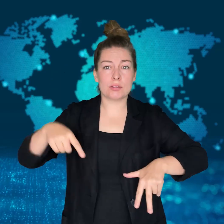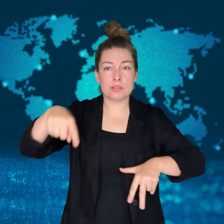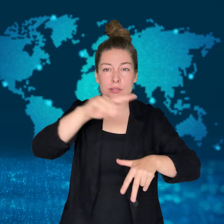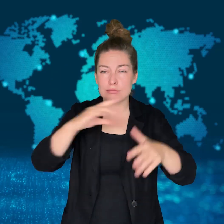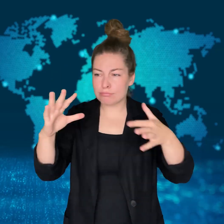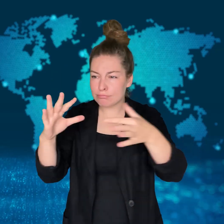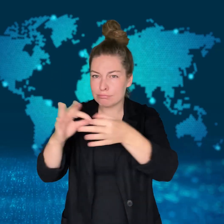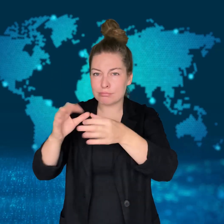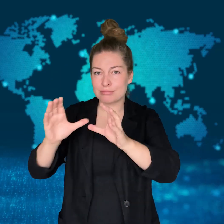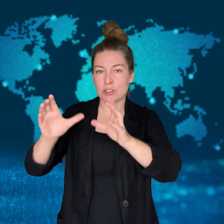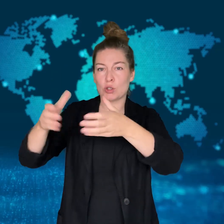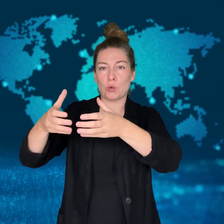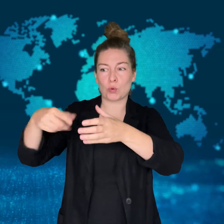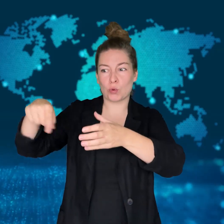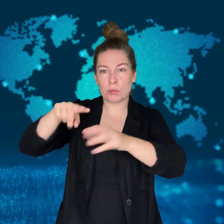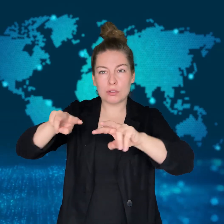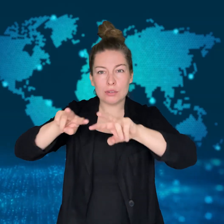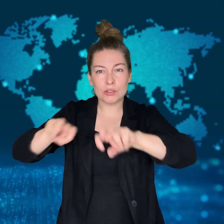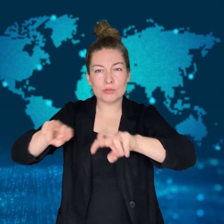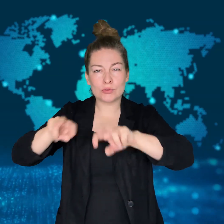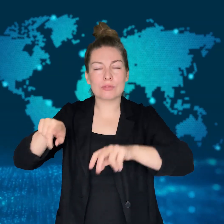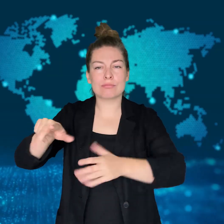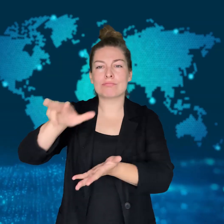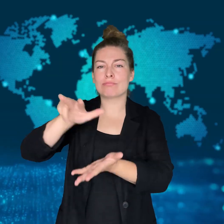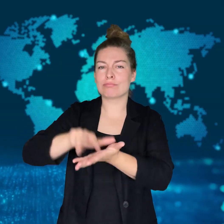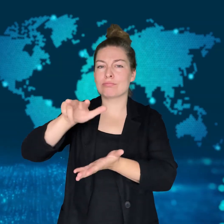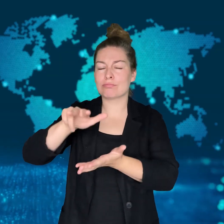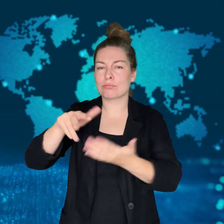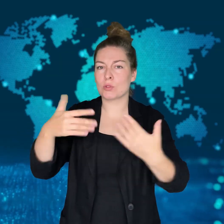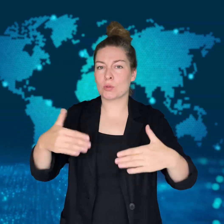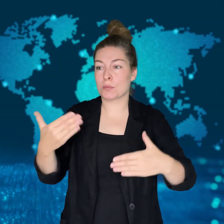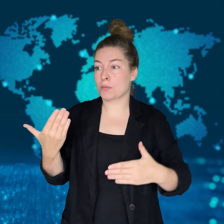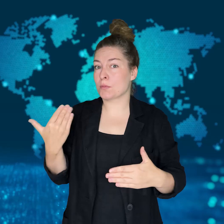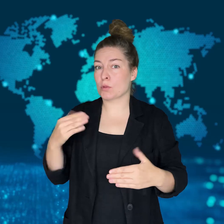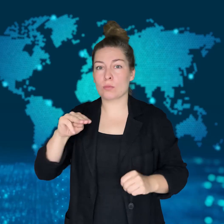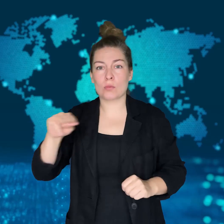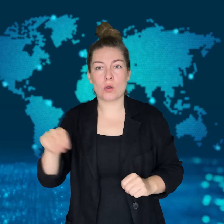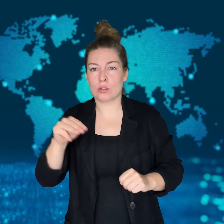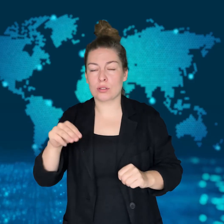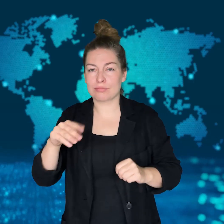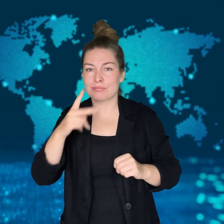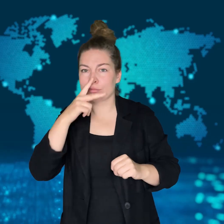One governor said he expected there would be more deaths.